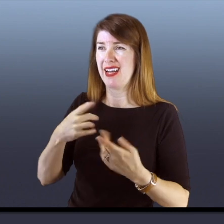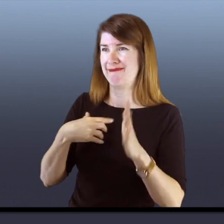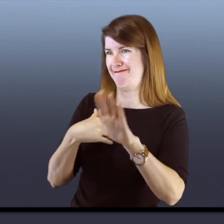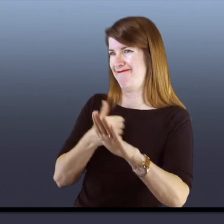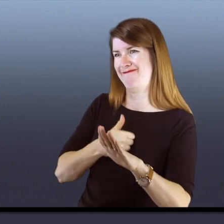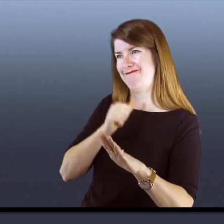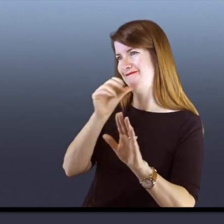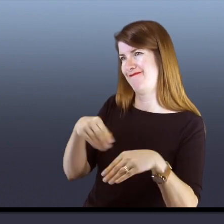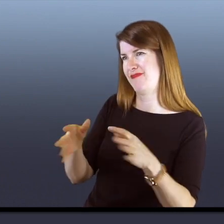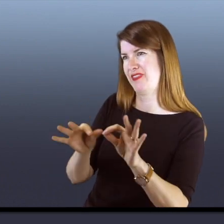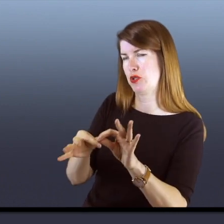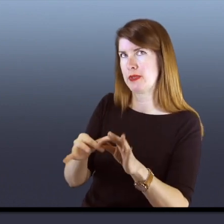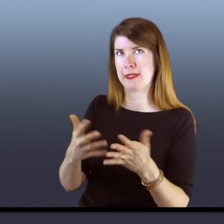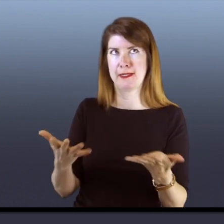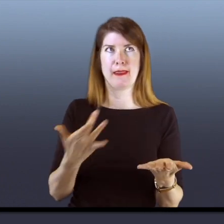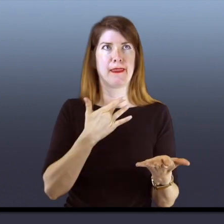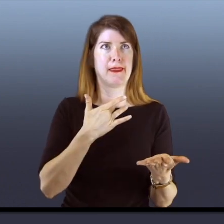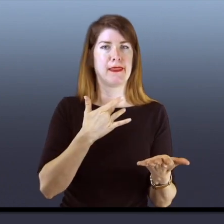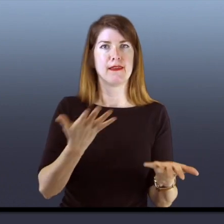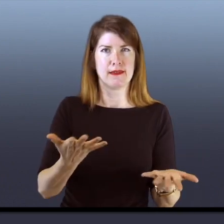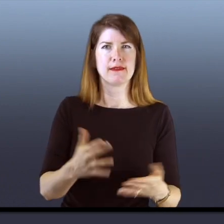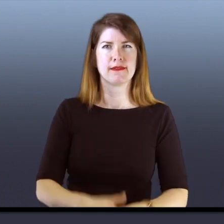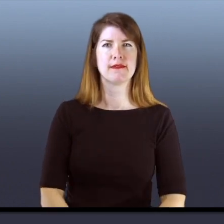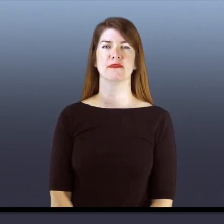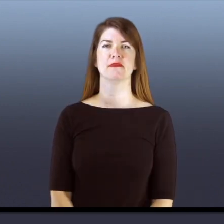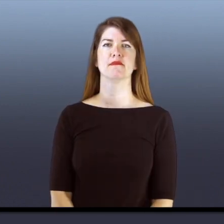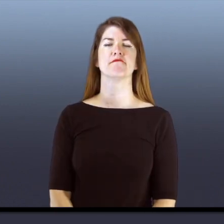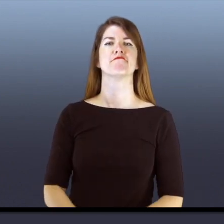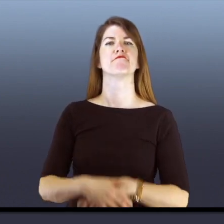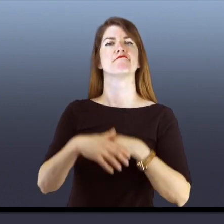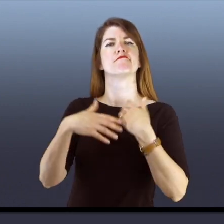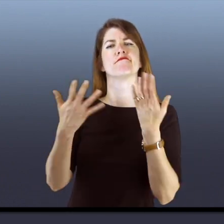So what are the key components to considering when working with deaf and hard of hearing clients?